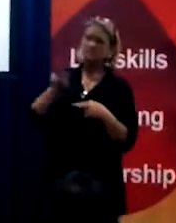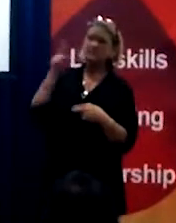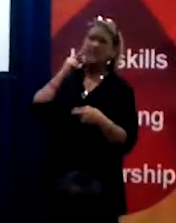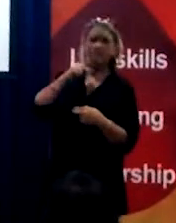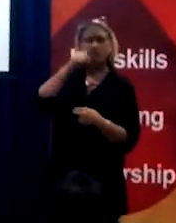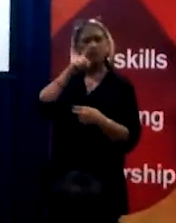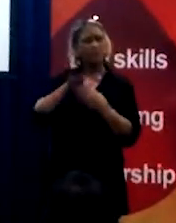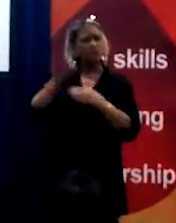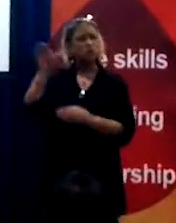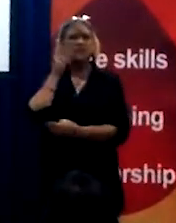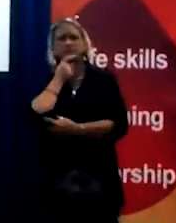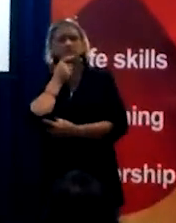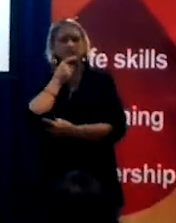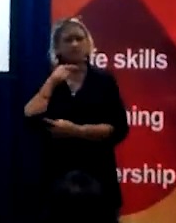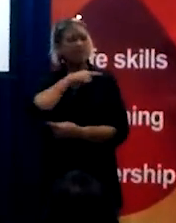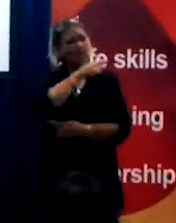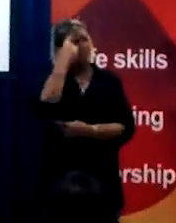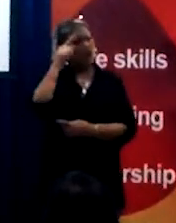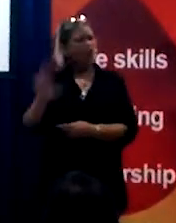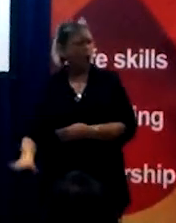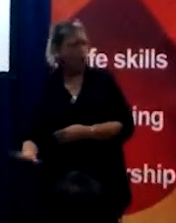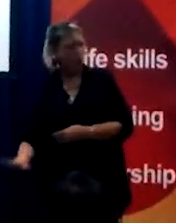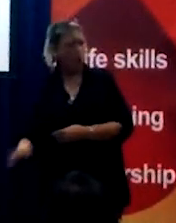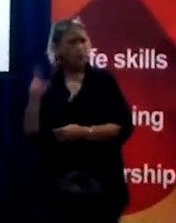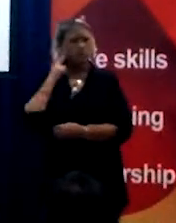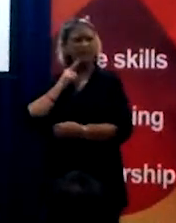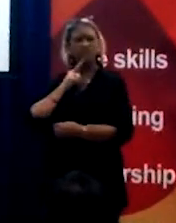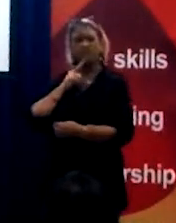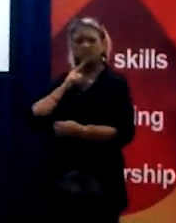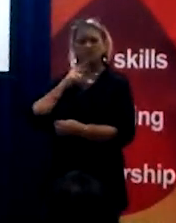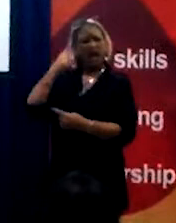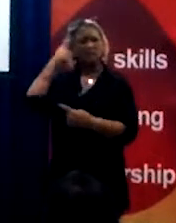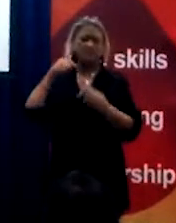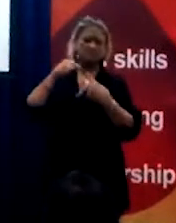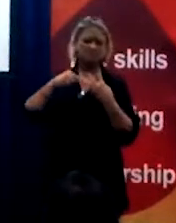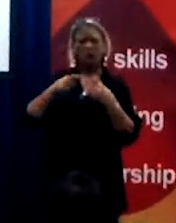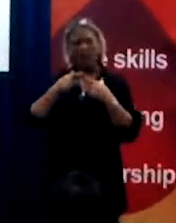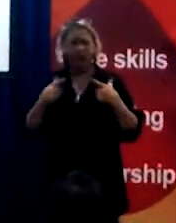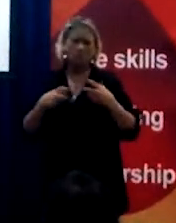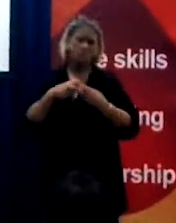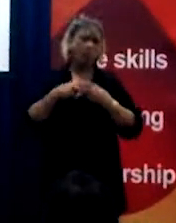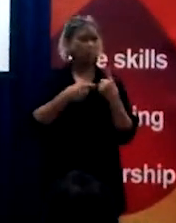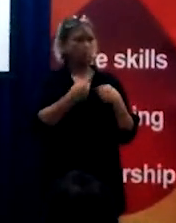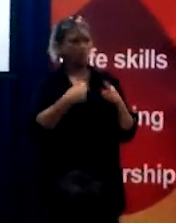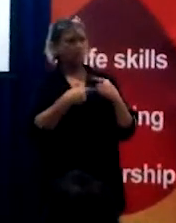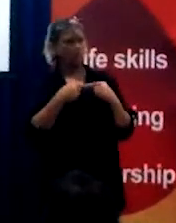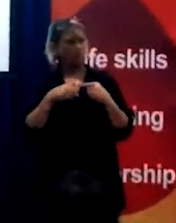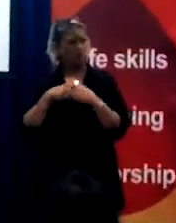There were lower expectations for Deaf students. They had all those language problems, so it was accepted that they’d be about three